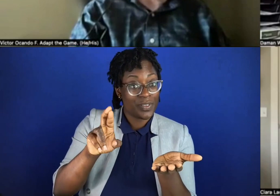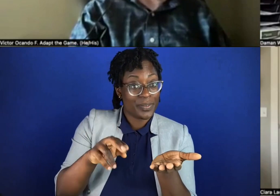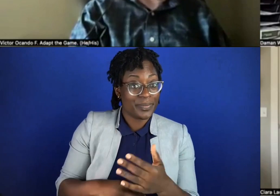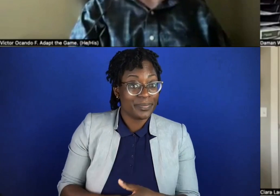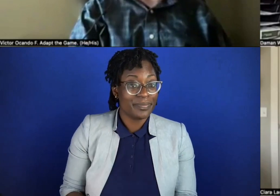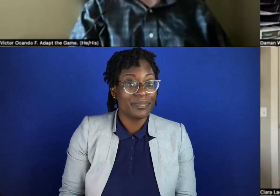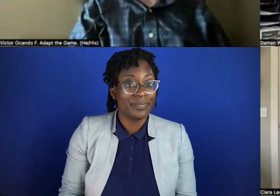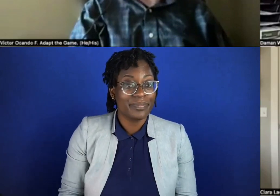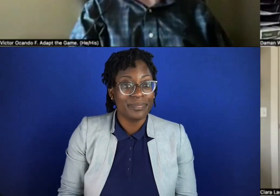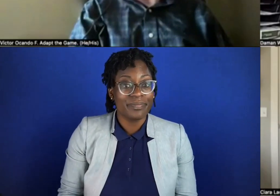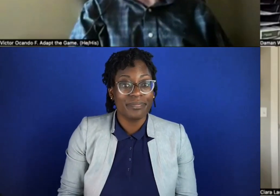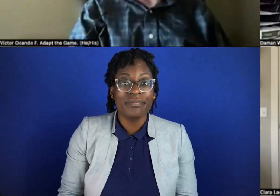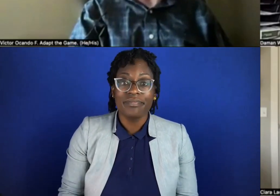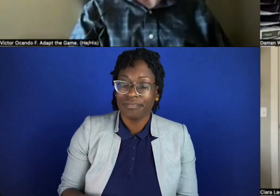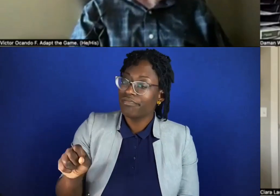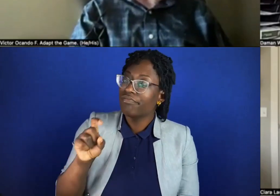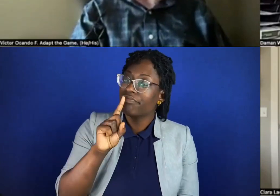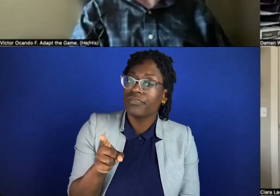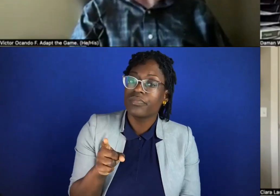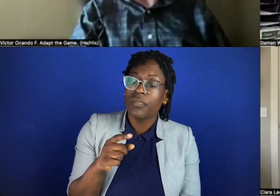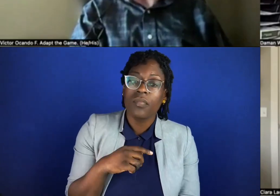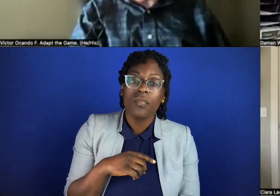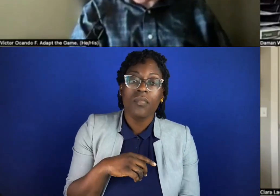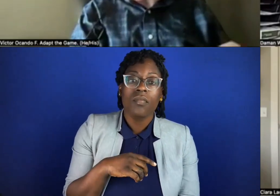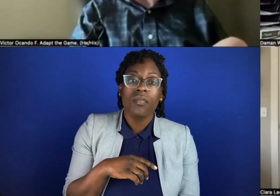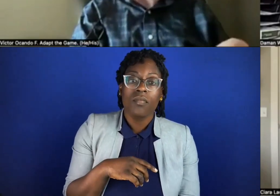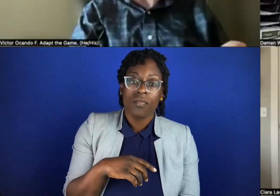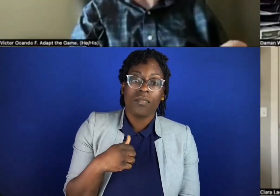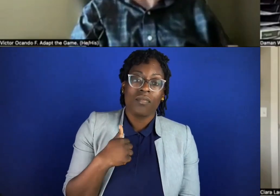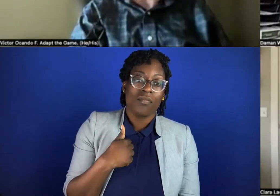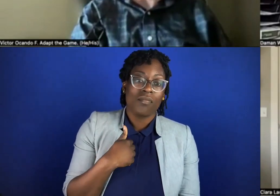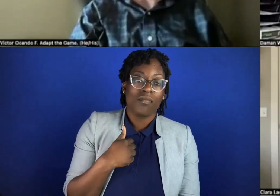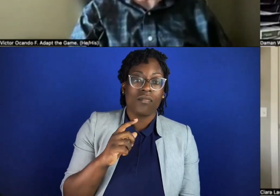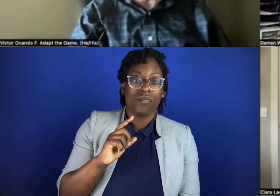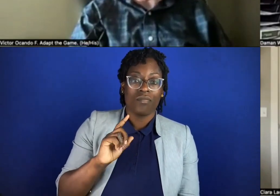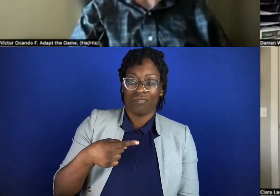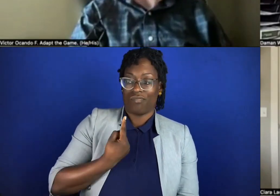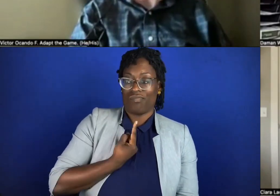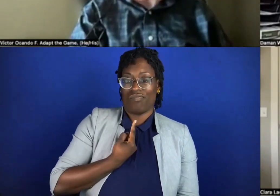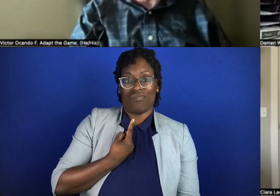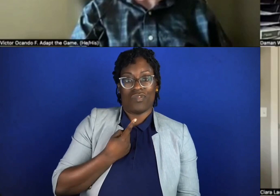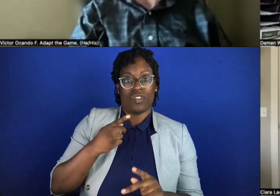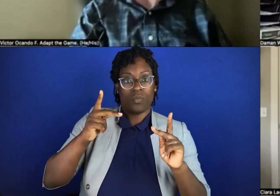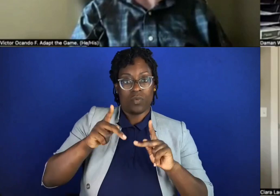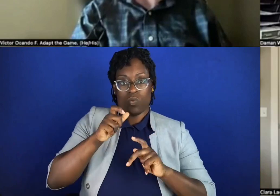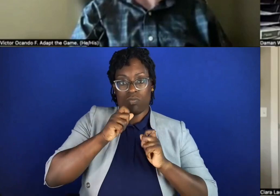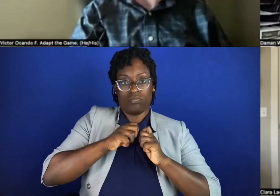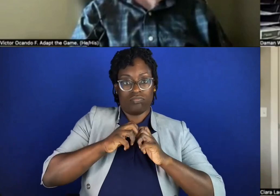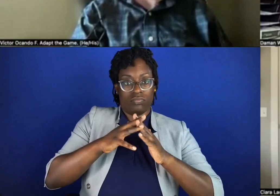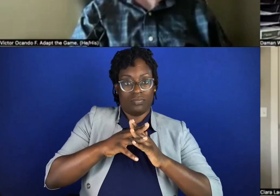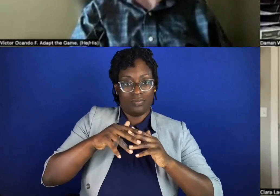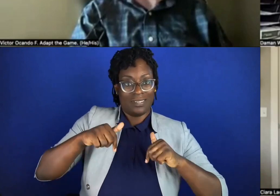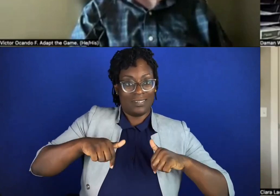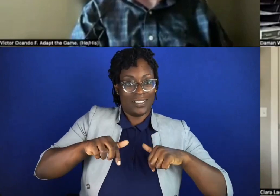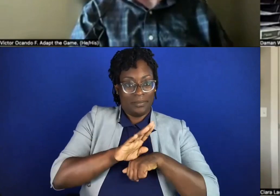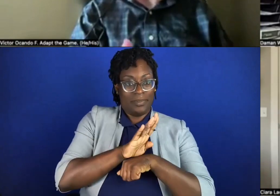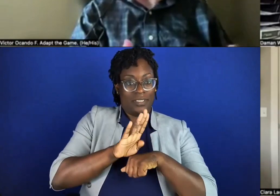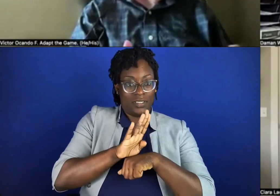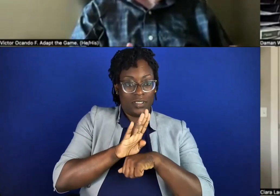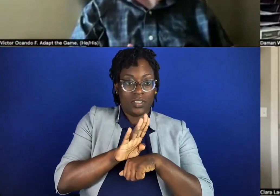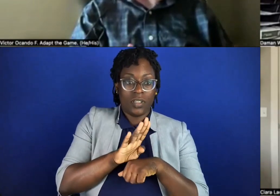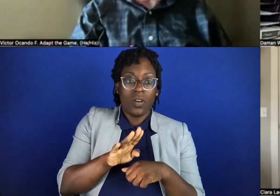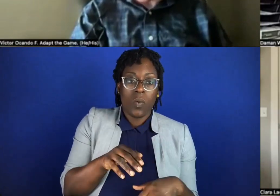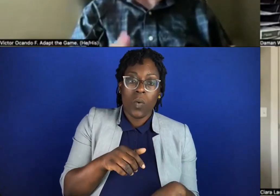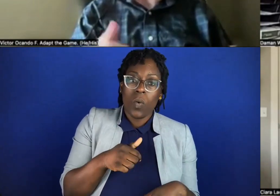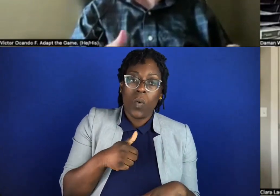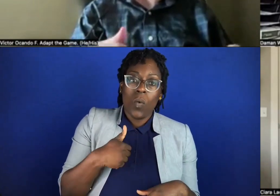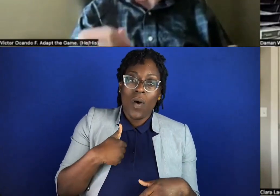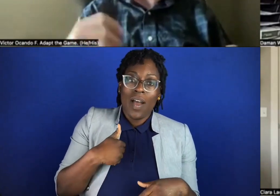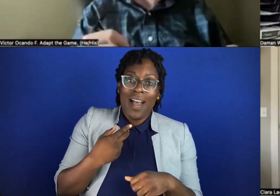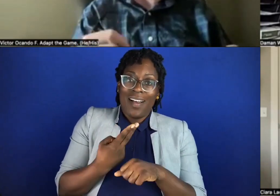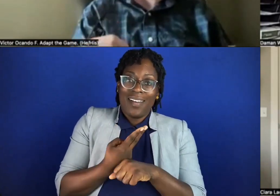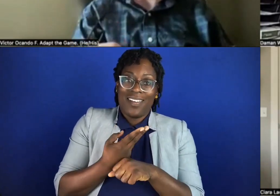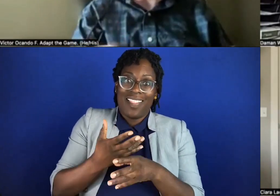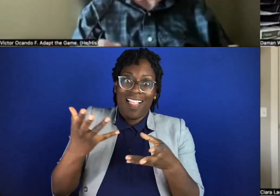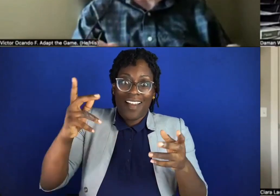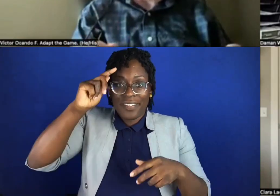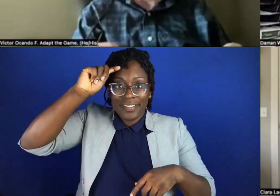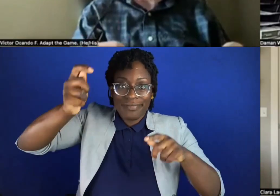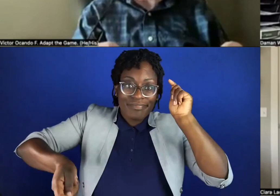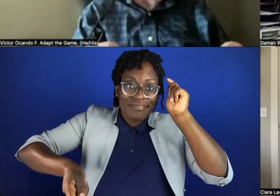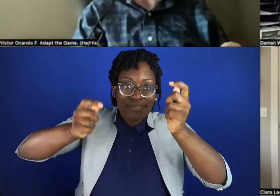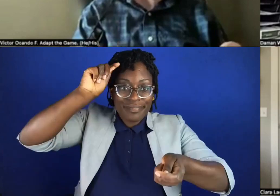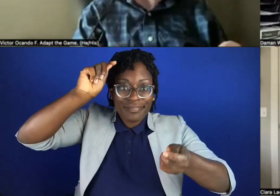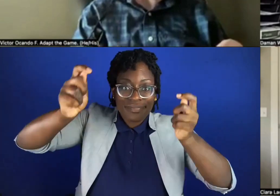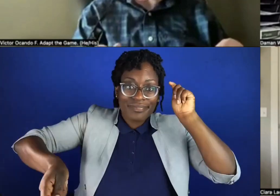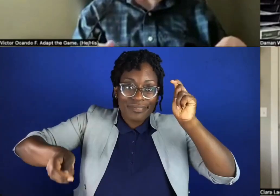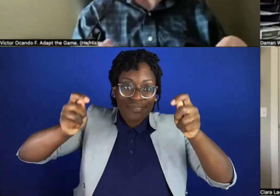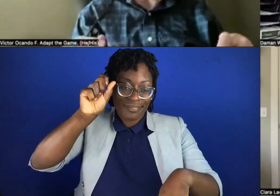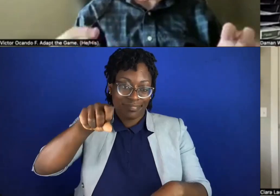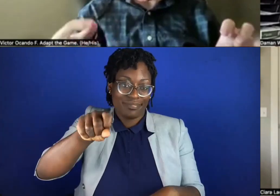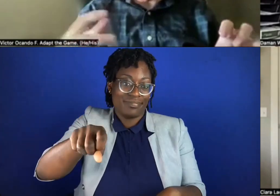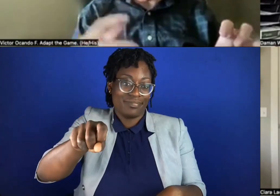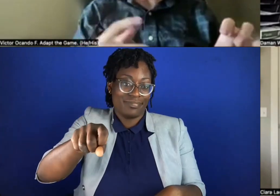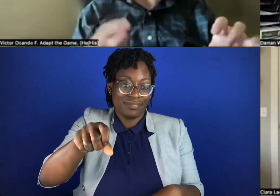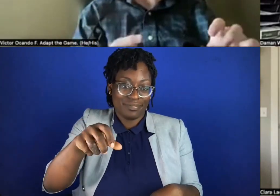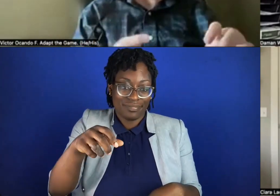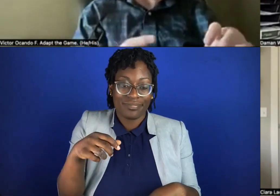Yup, as a solo founder, I have had to wear a lot of hats during the process and perform